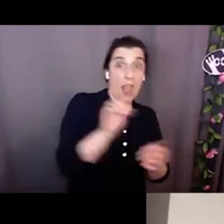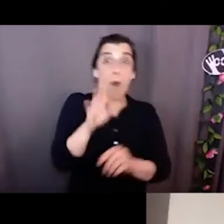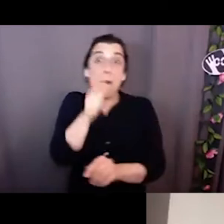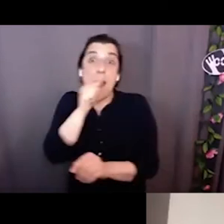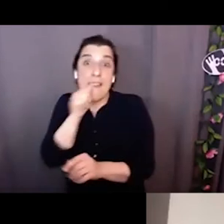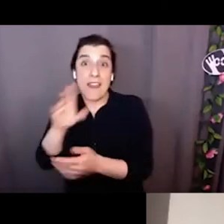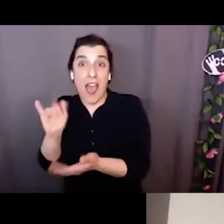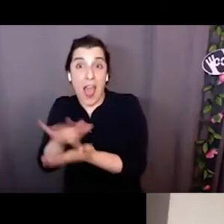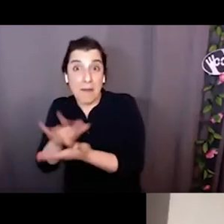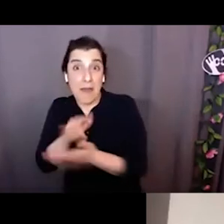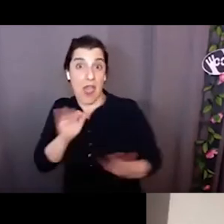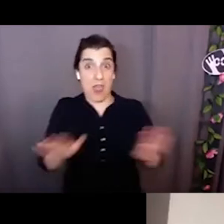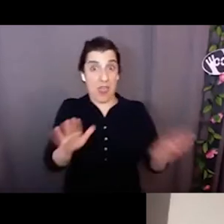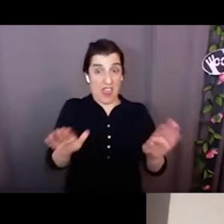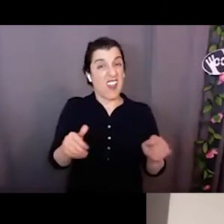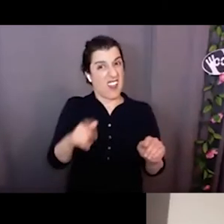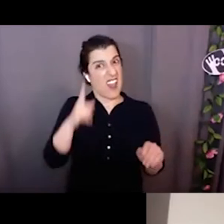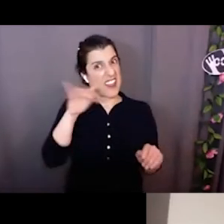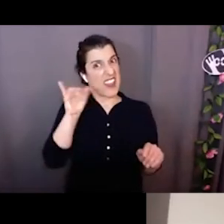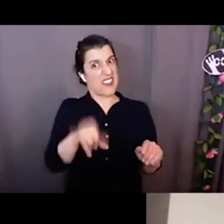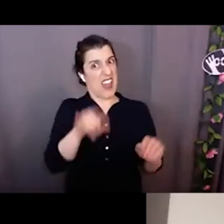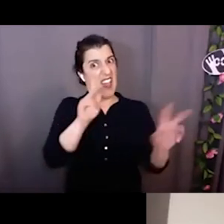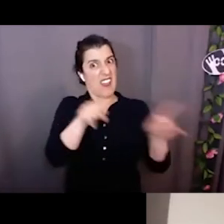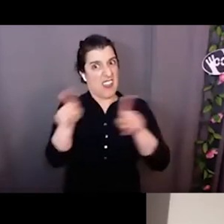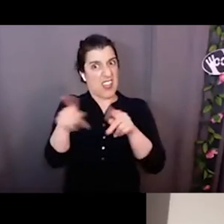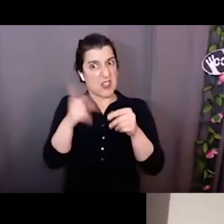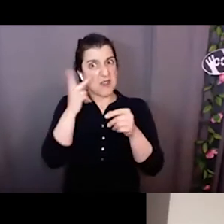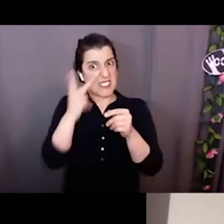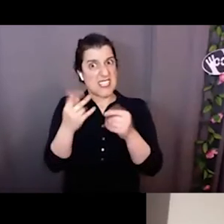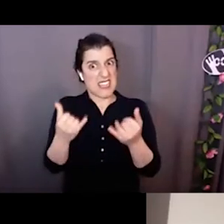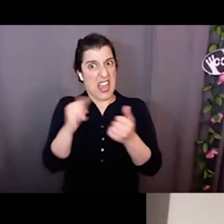ROTC of privacy and health today is that those who can afford to have health